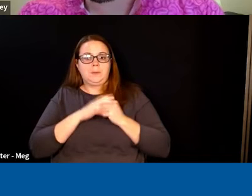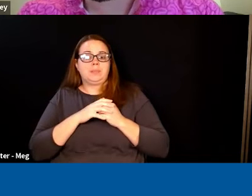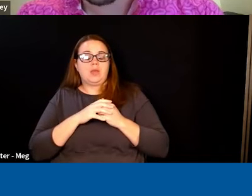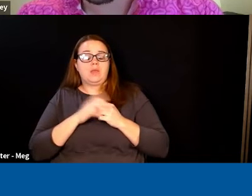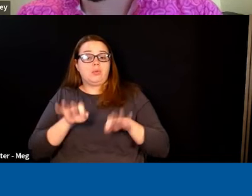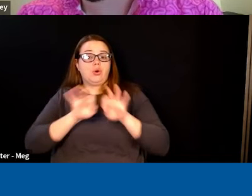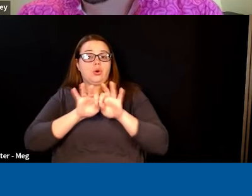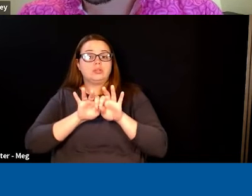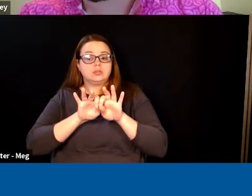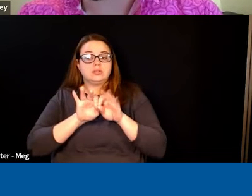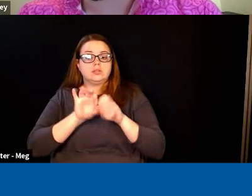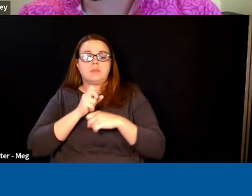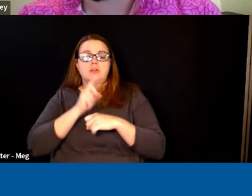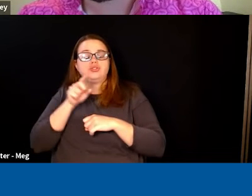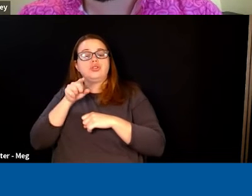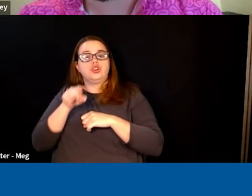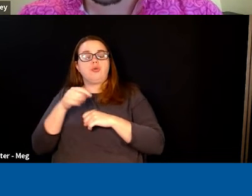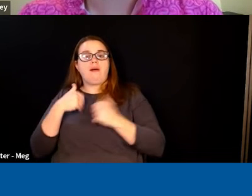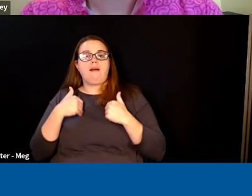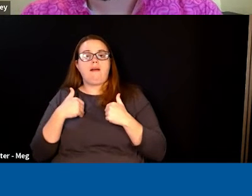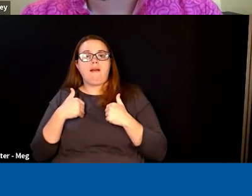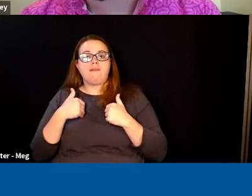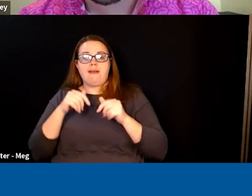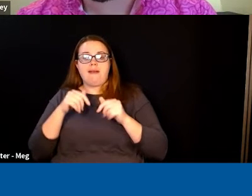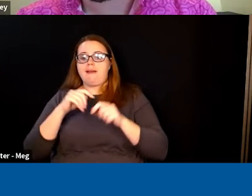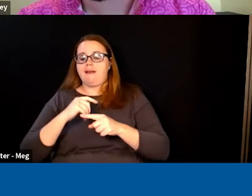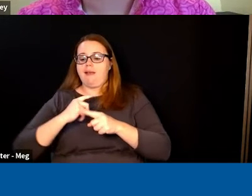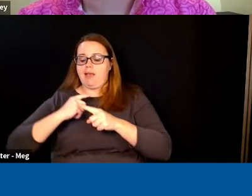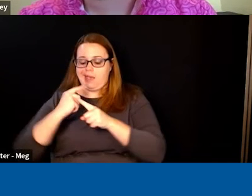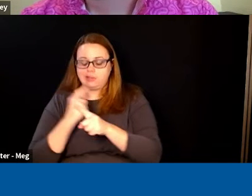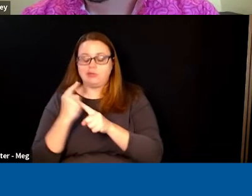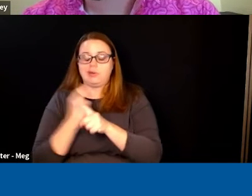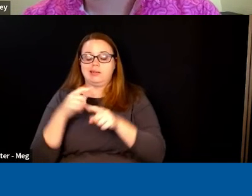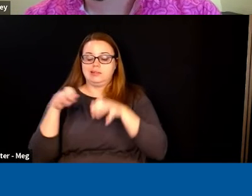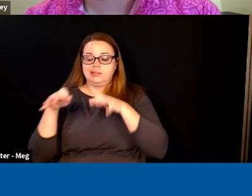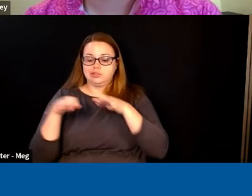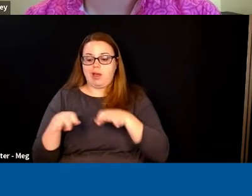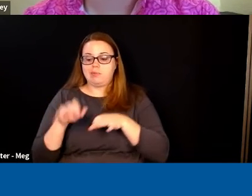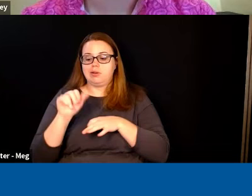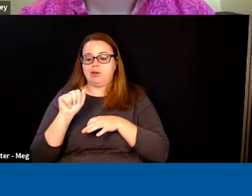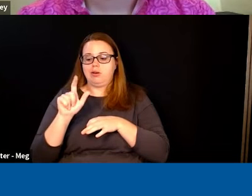that you have accurately described alternative text for these images.